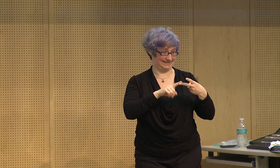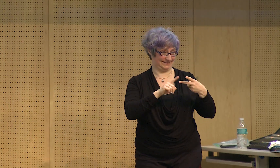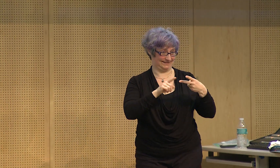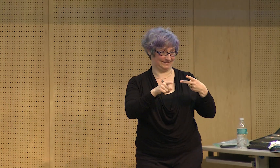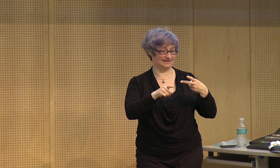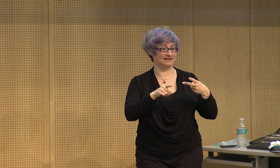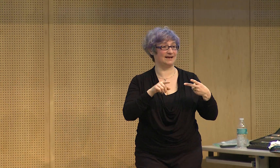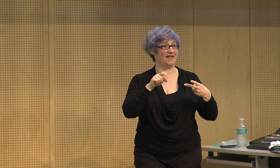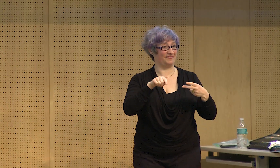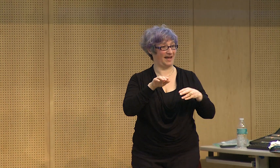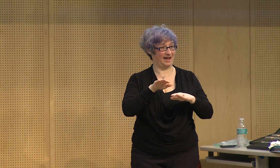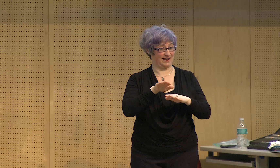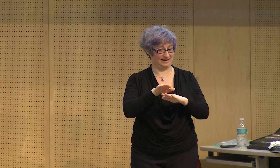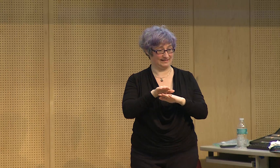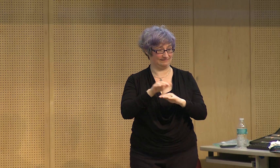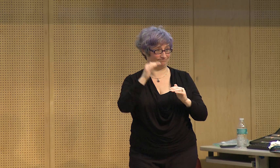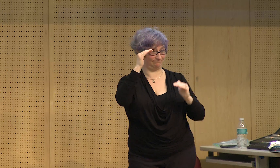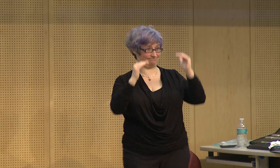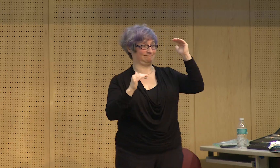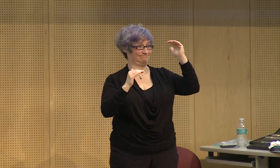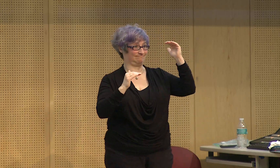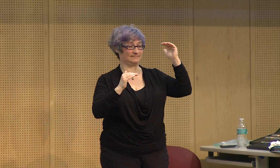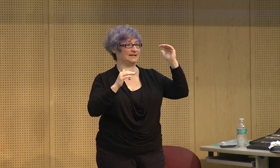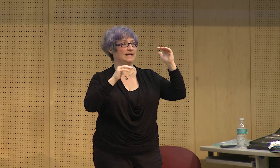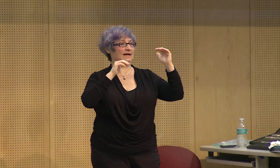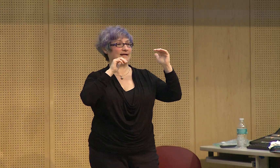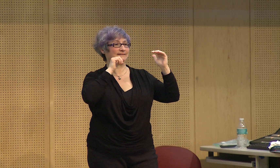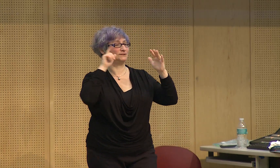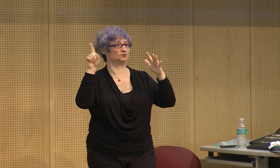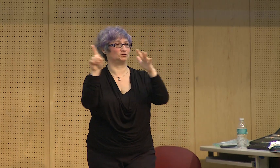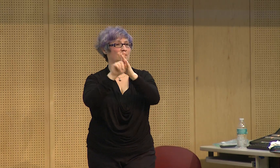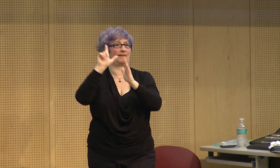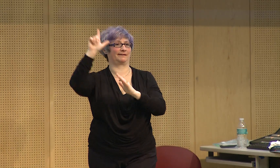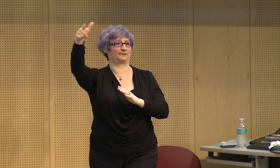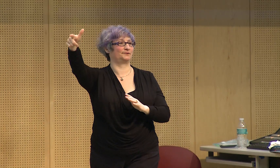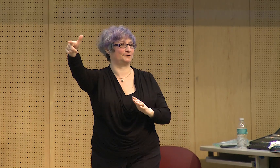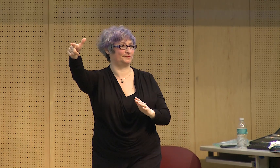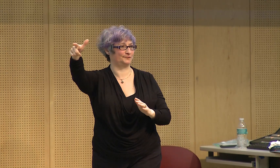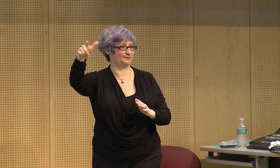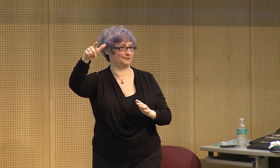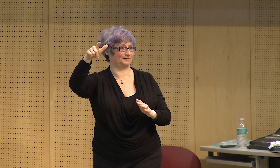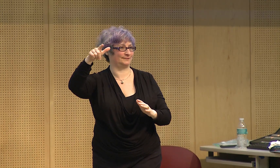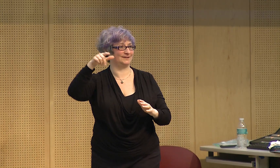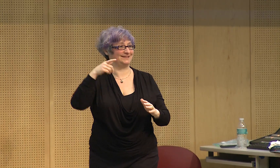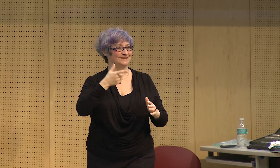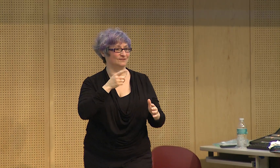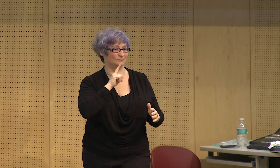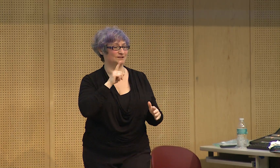So that is the gap which leads me to the second point on the slide. The gap really doesn't show up